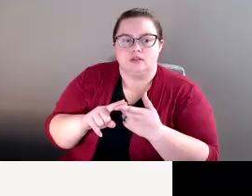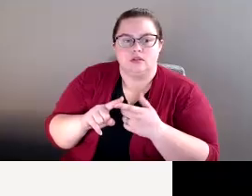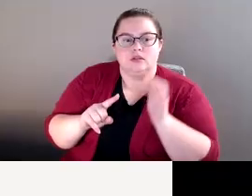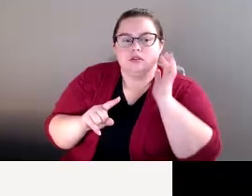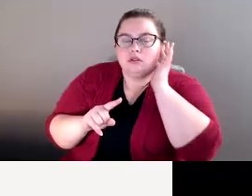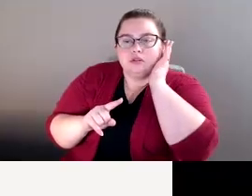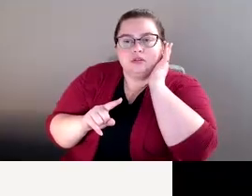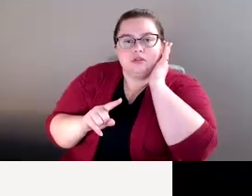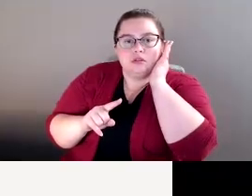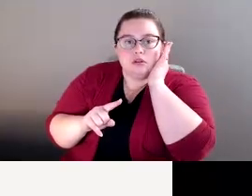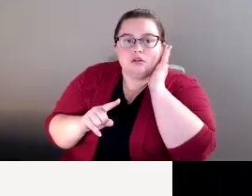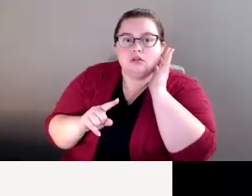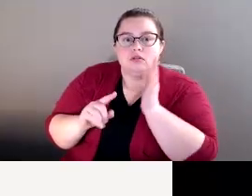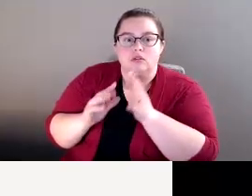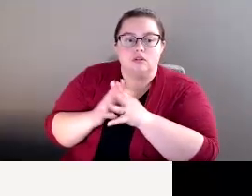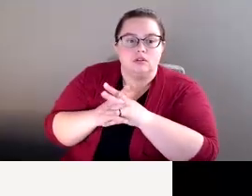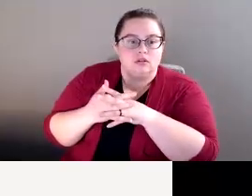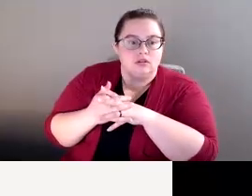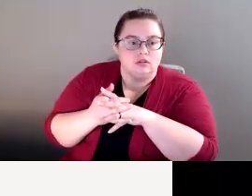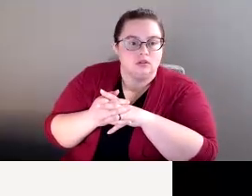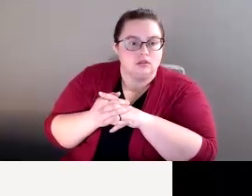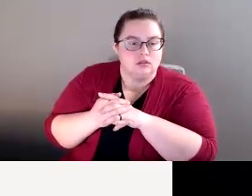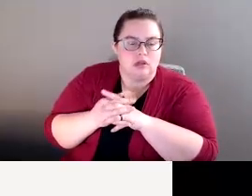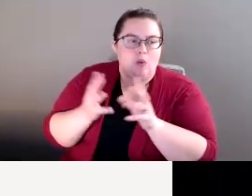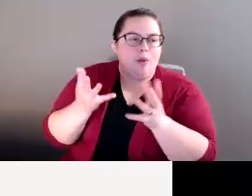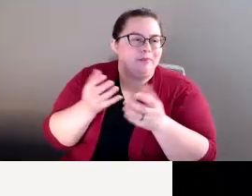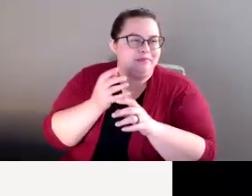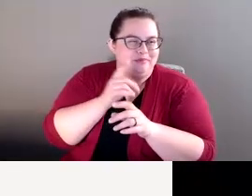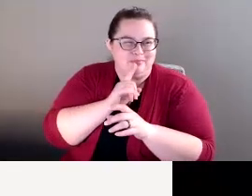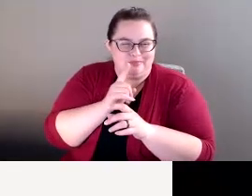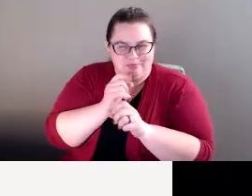I want to make sure I tell you all correctly.